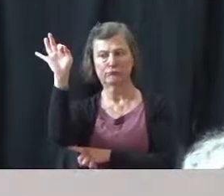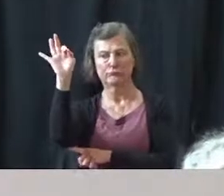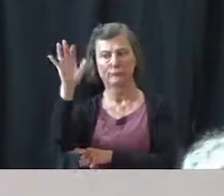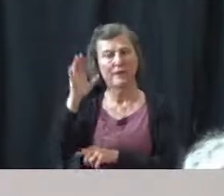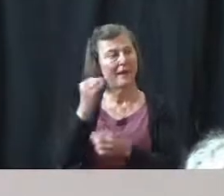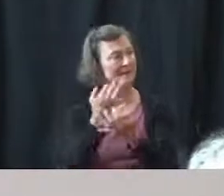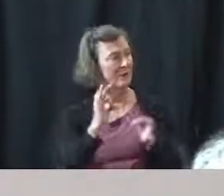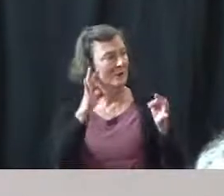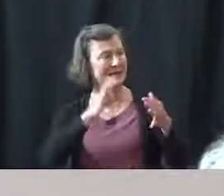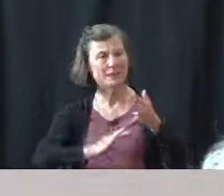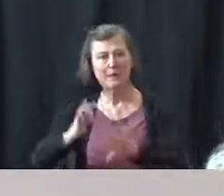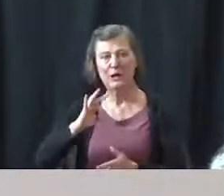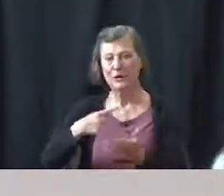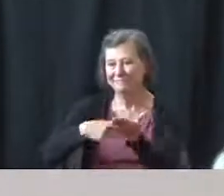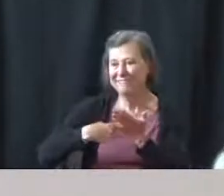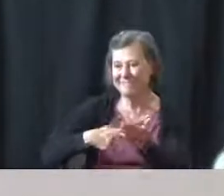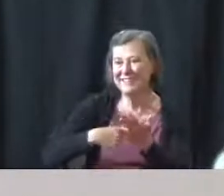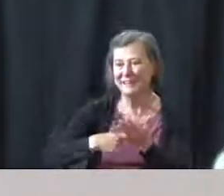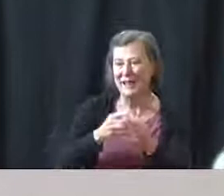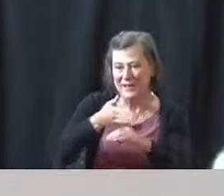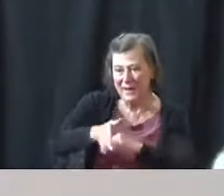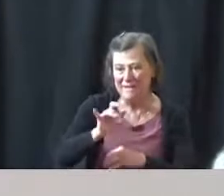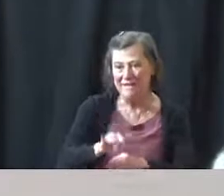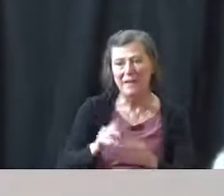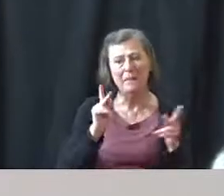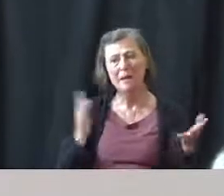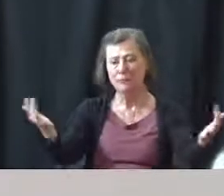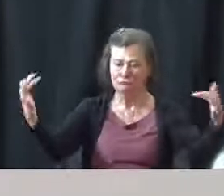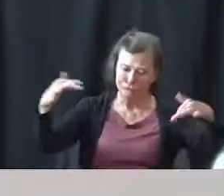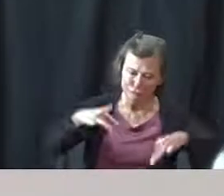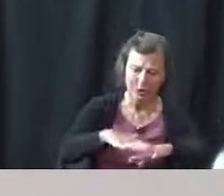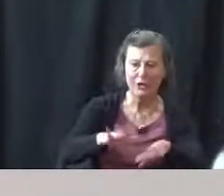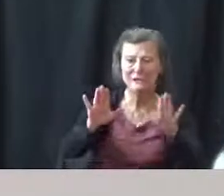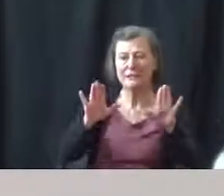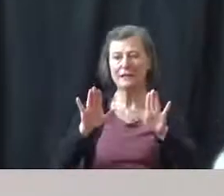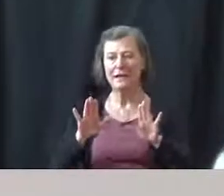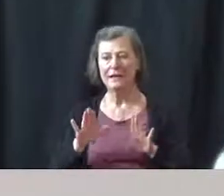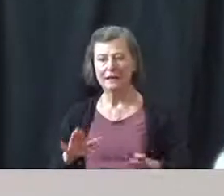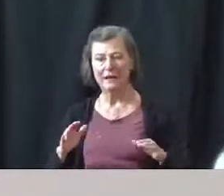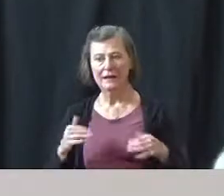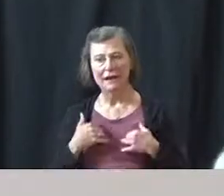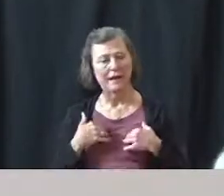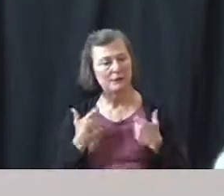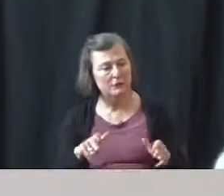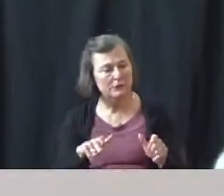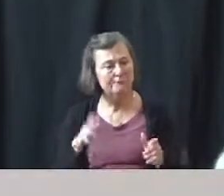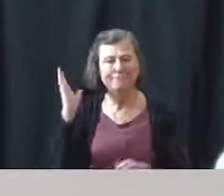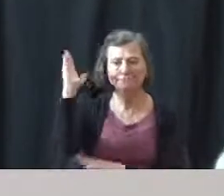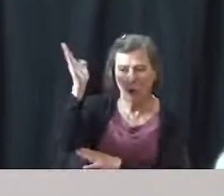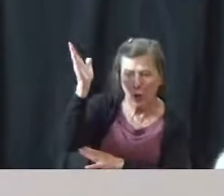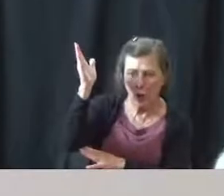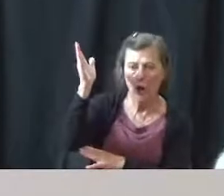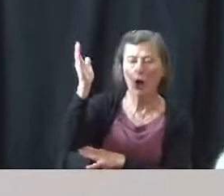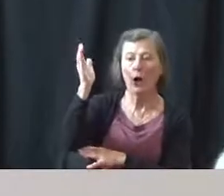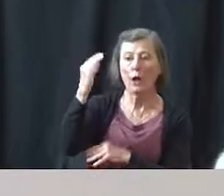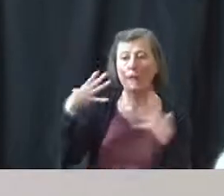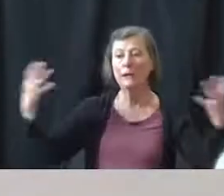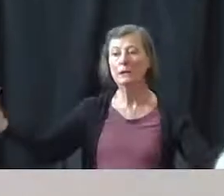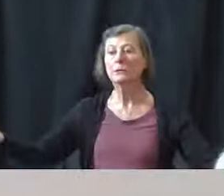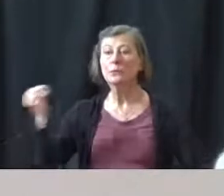followed. So, all these people would come on Sunday. They'd gather and then have a big talk and then they'd go home.